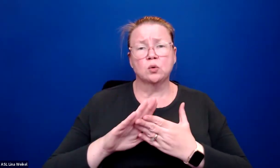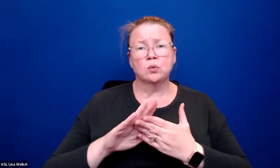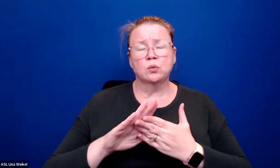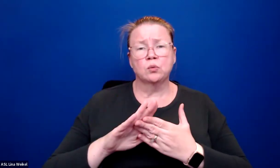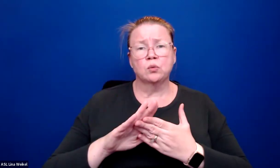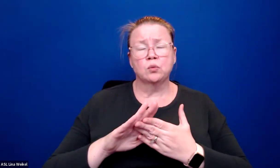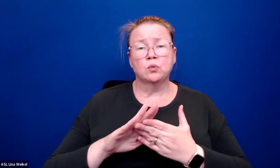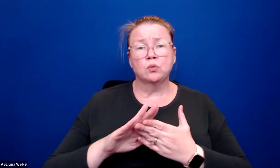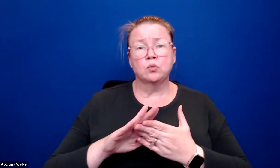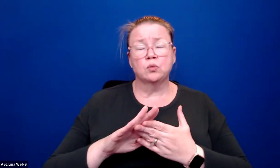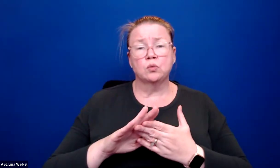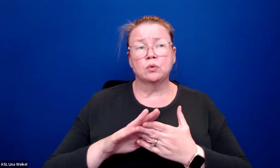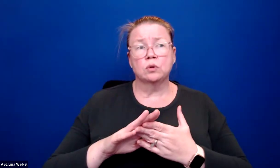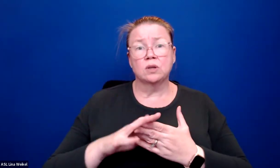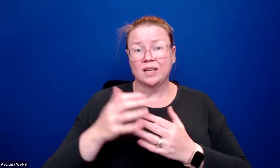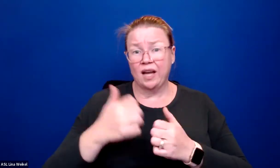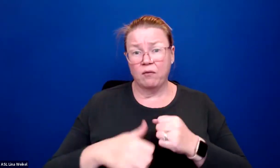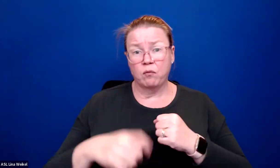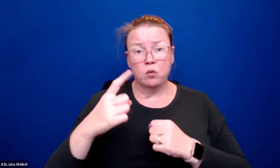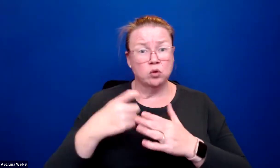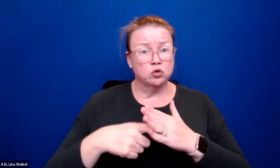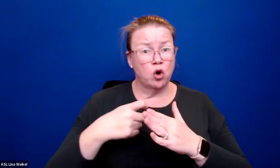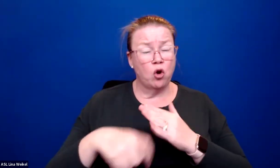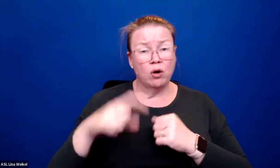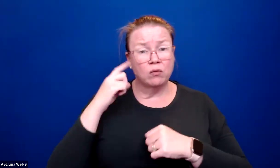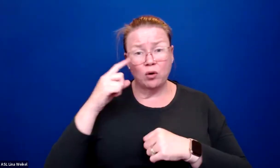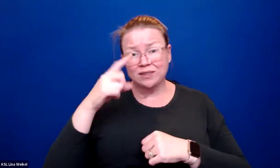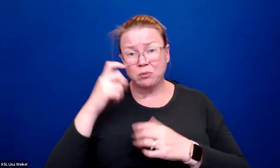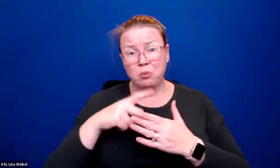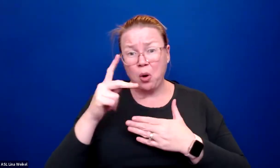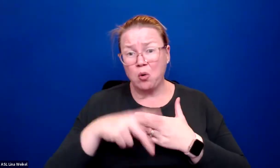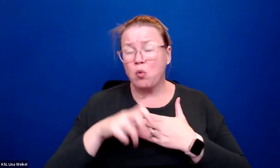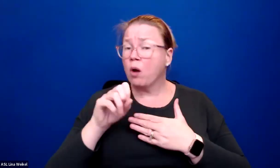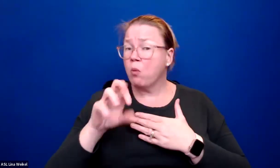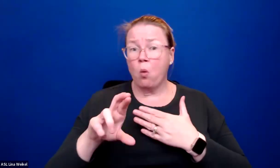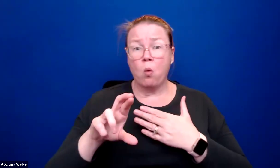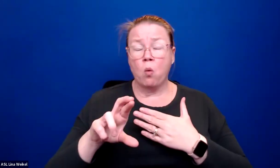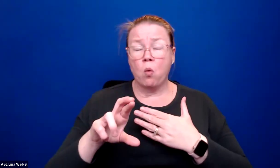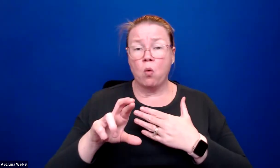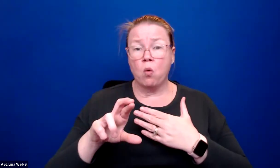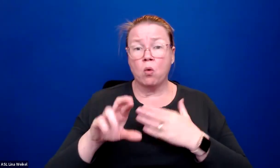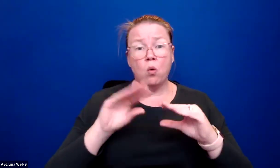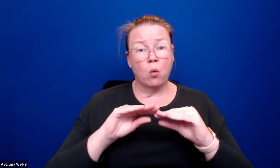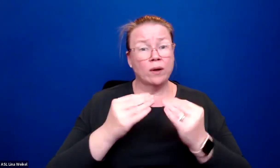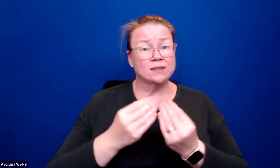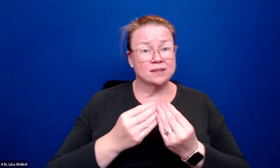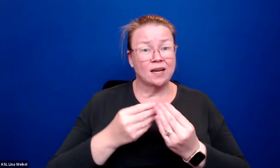Elissa w/ APRIL: do? Does does everyone charge for summer programs, or does? It? Isn't our organization's funding.